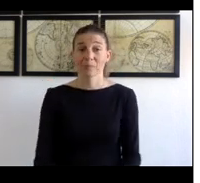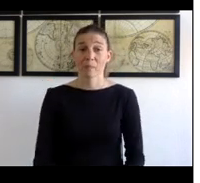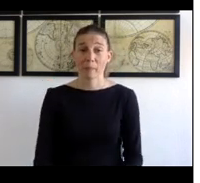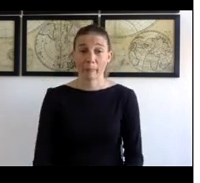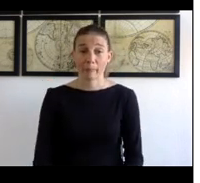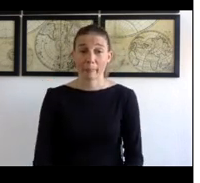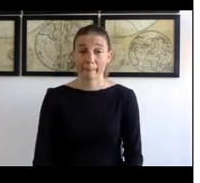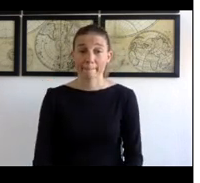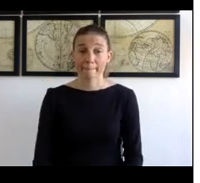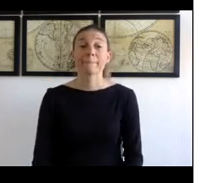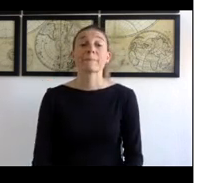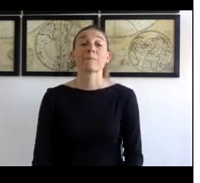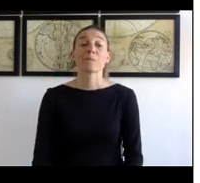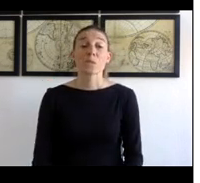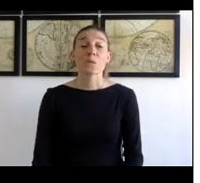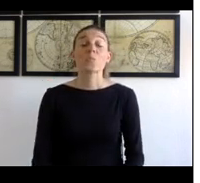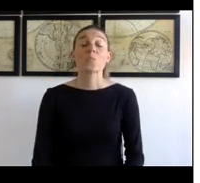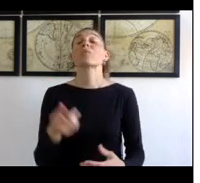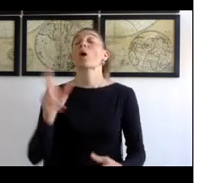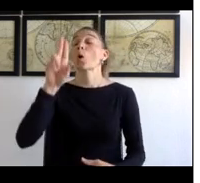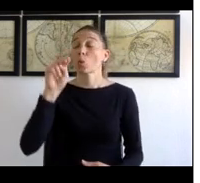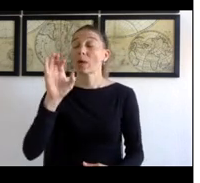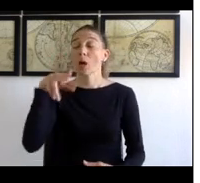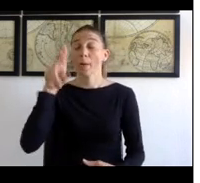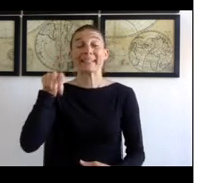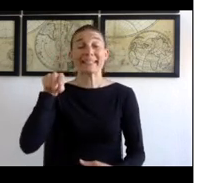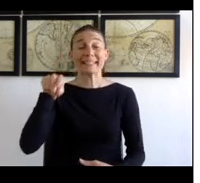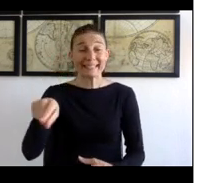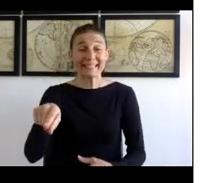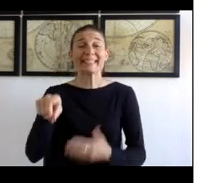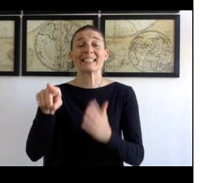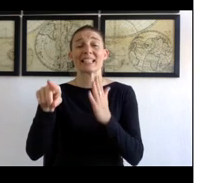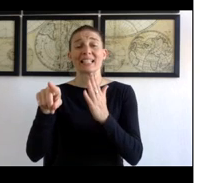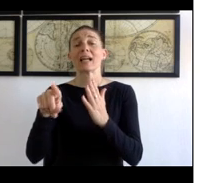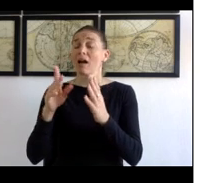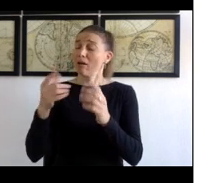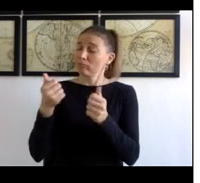of the Convention of rights of Persons with Disabilities and SDGs are met.